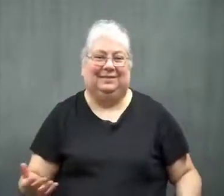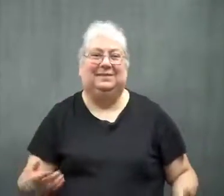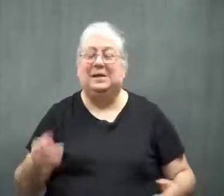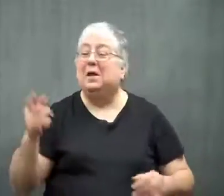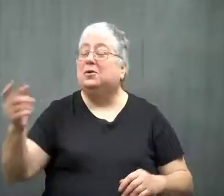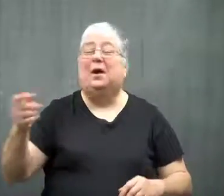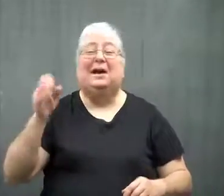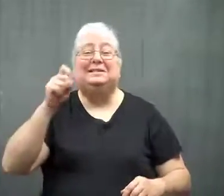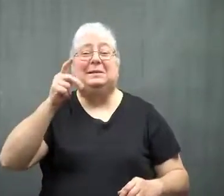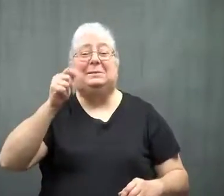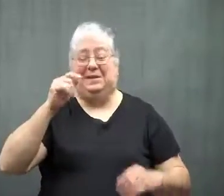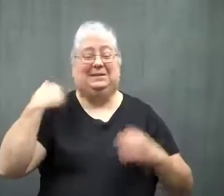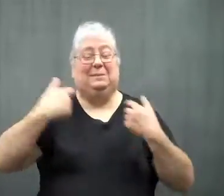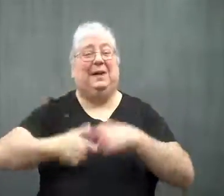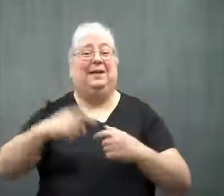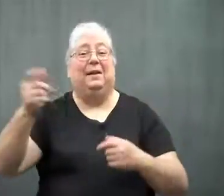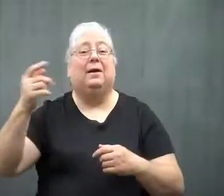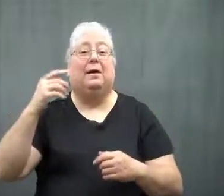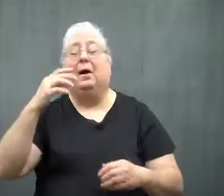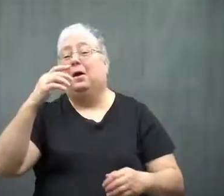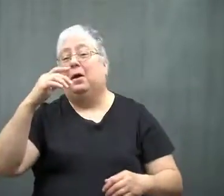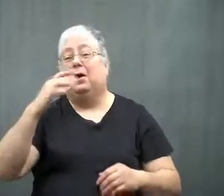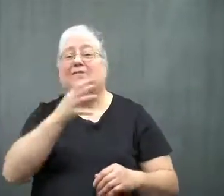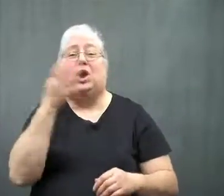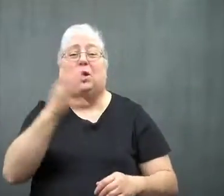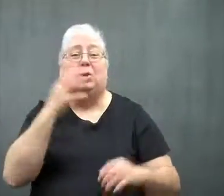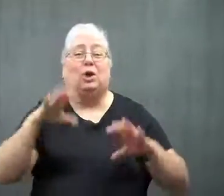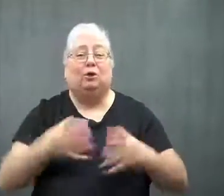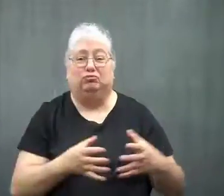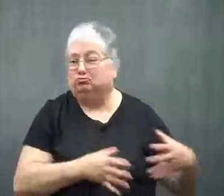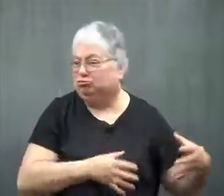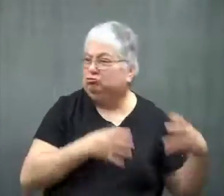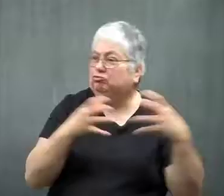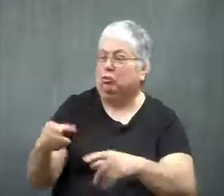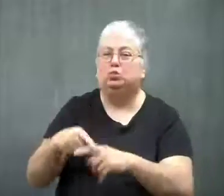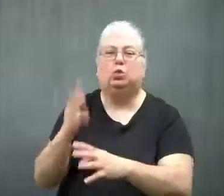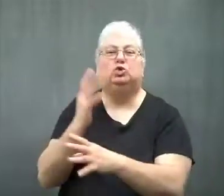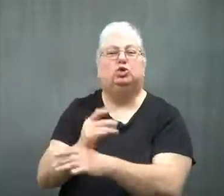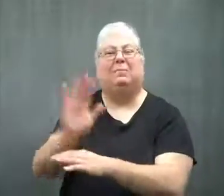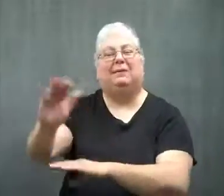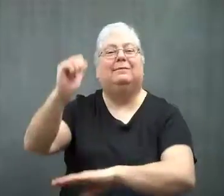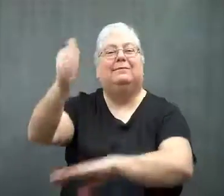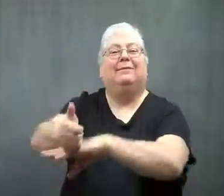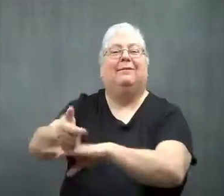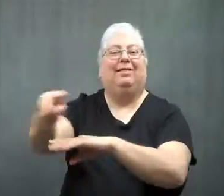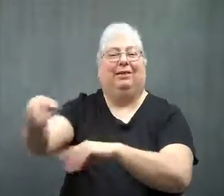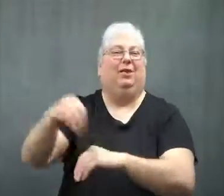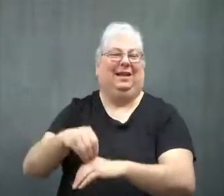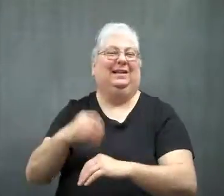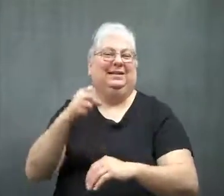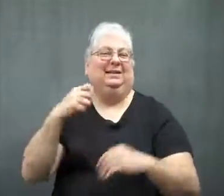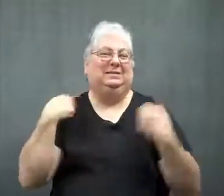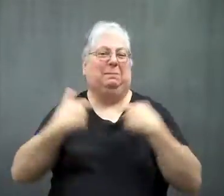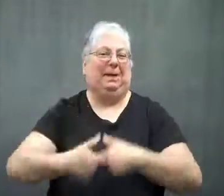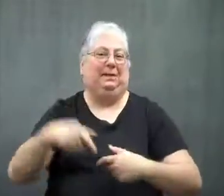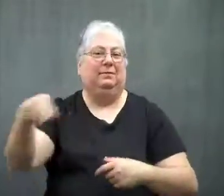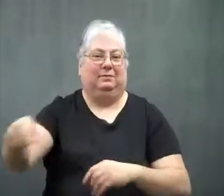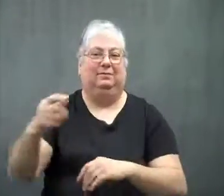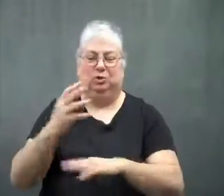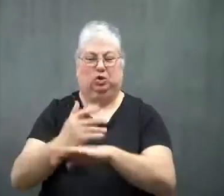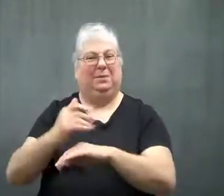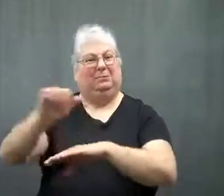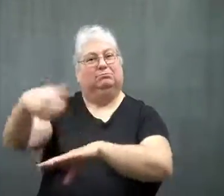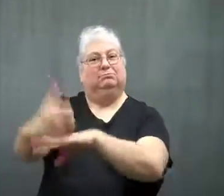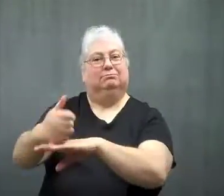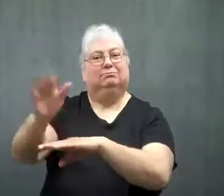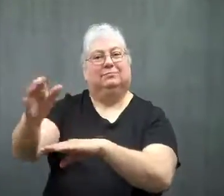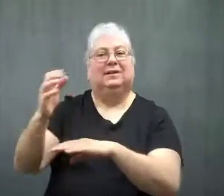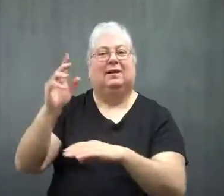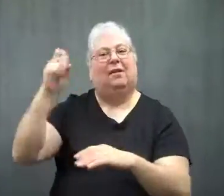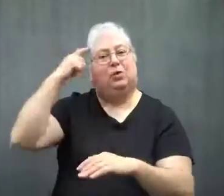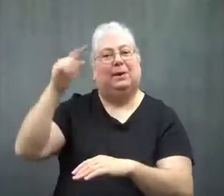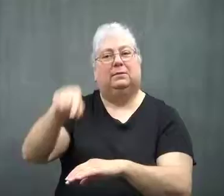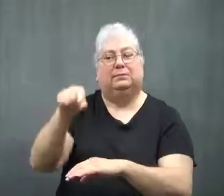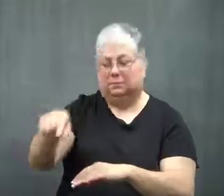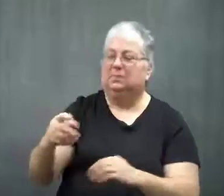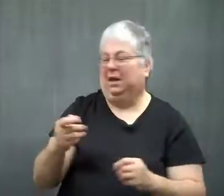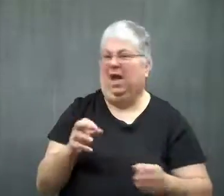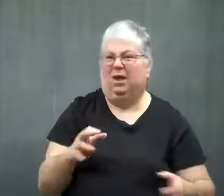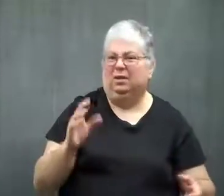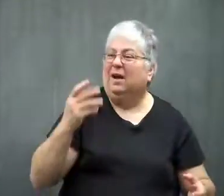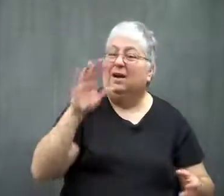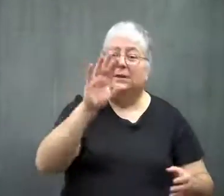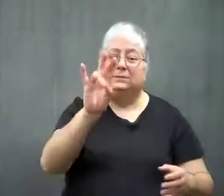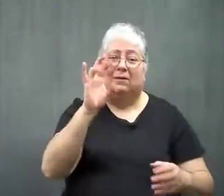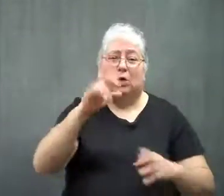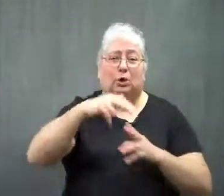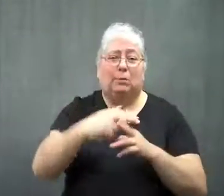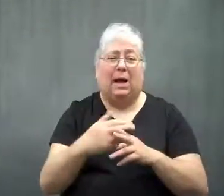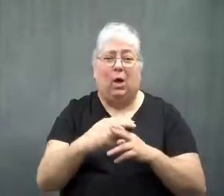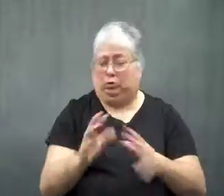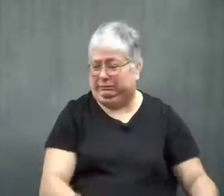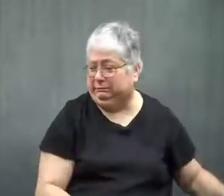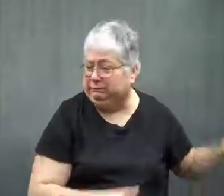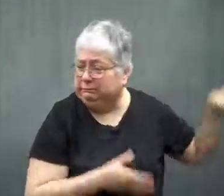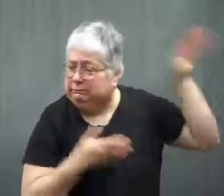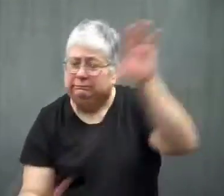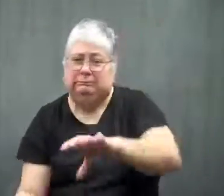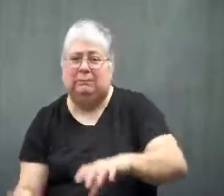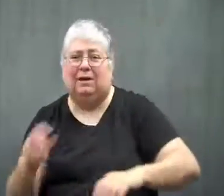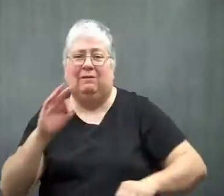In Spain, farmers dumped 700 pounds of fruits and vegetables at the German consulate.